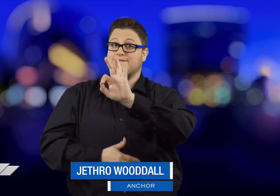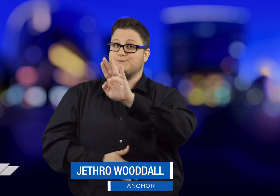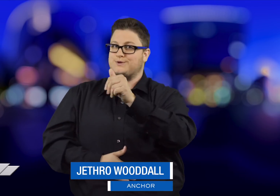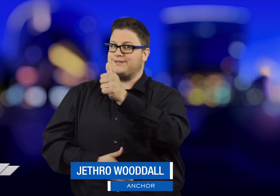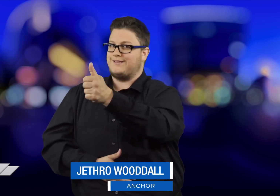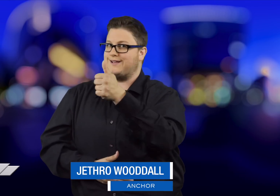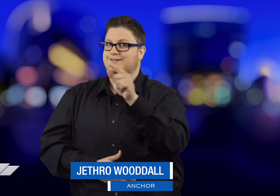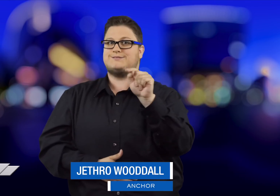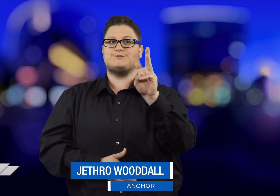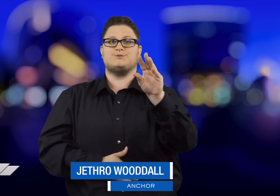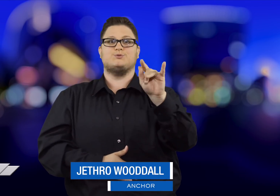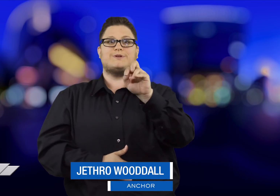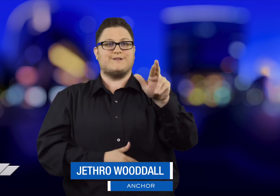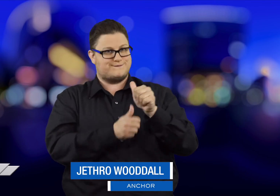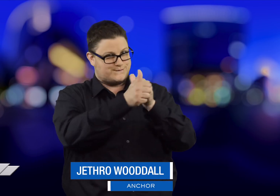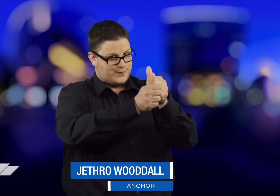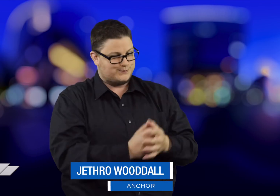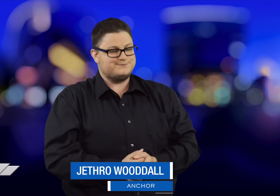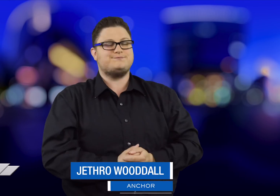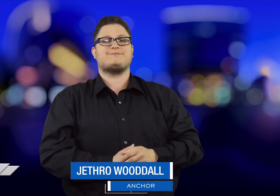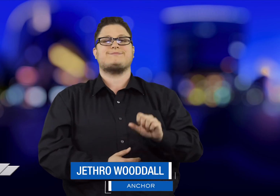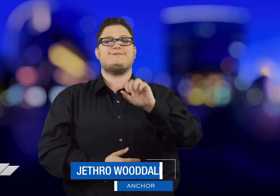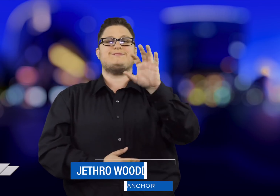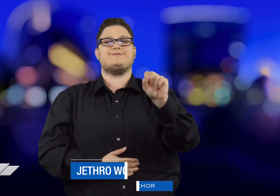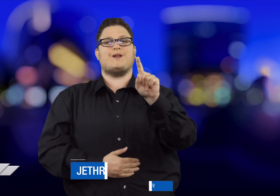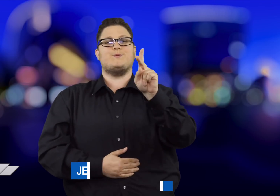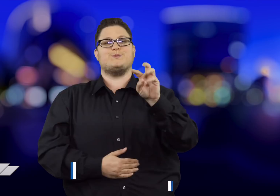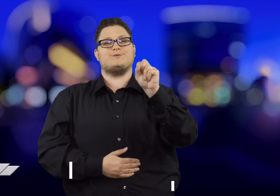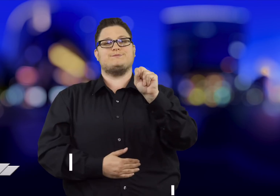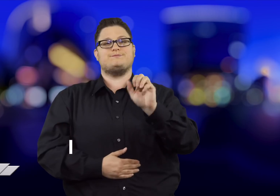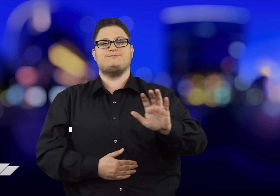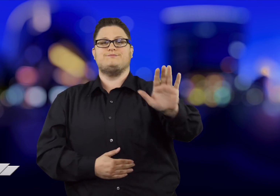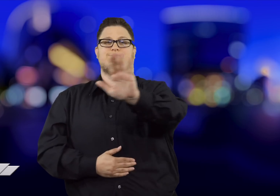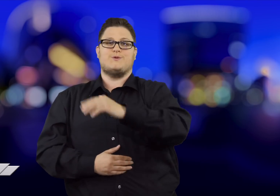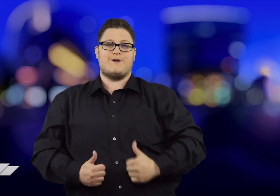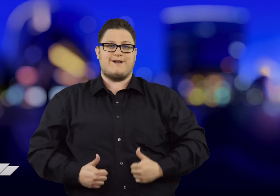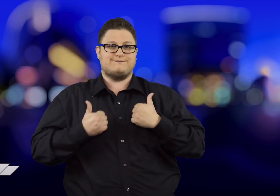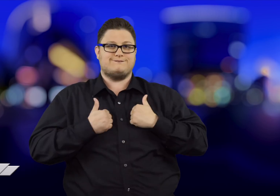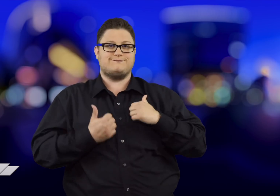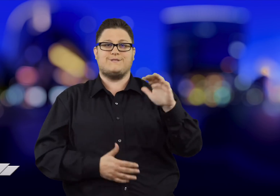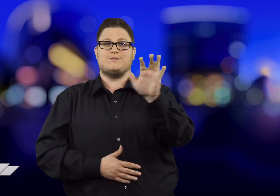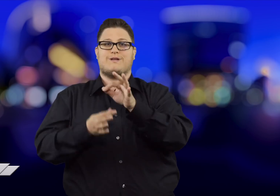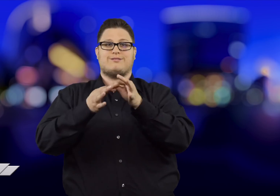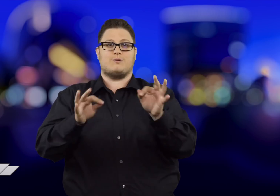Remember to like us on Facebook and follow us on Twitter. Sign1News. Your life.